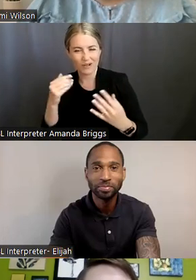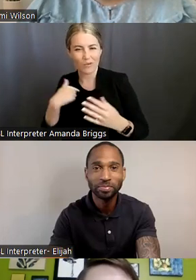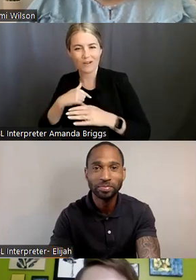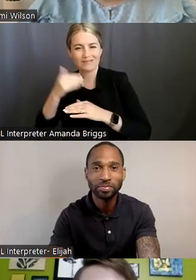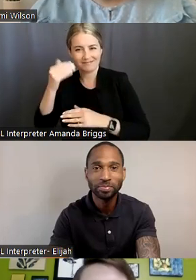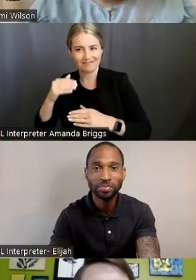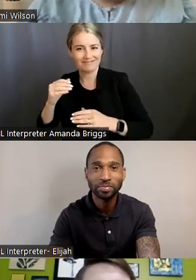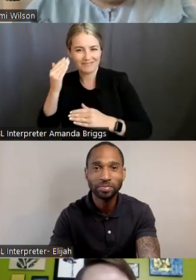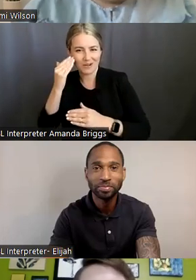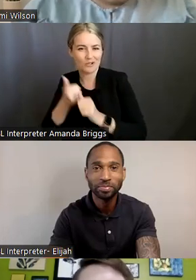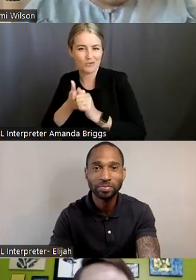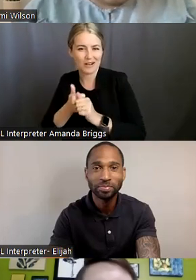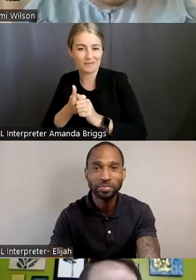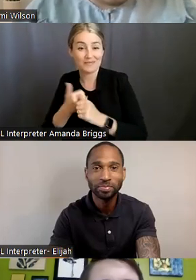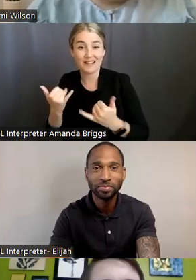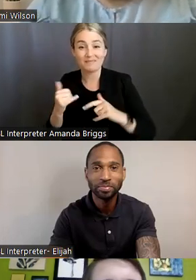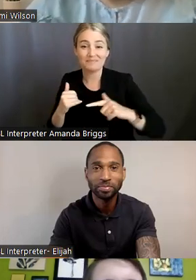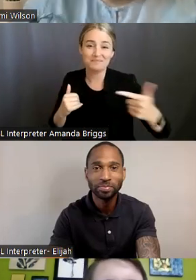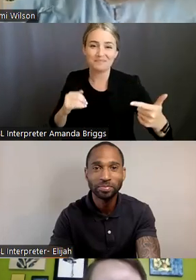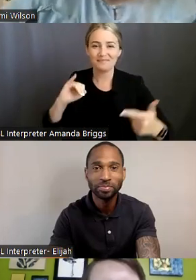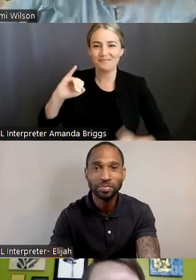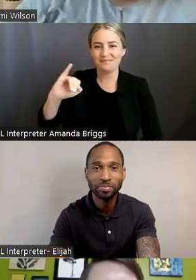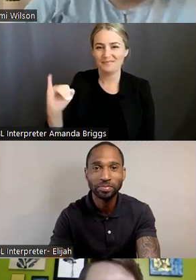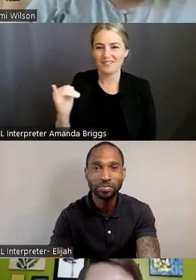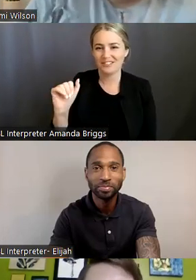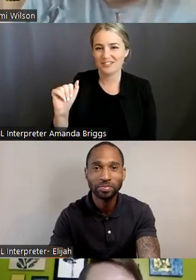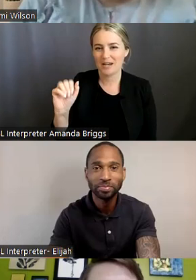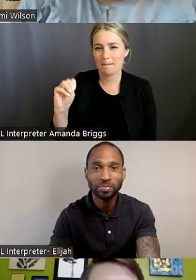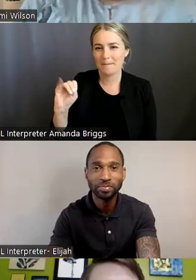over to Jamie. Thank you, Jamie.